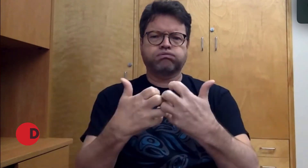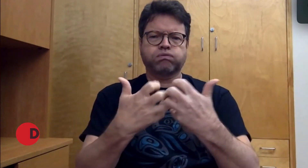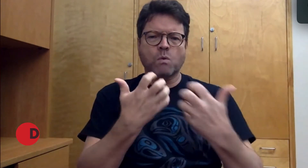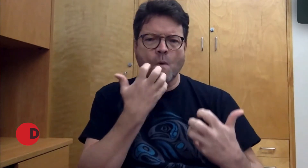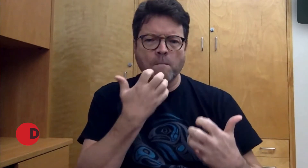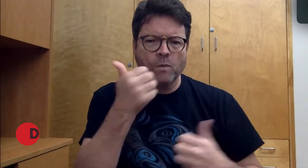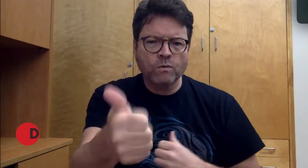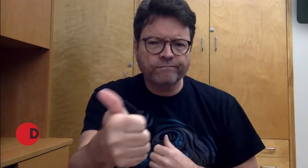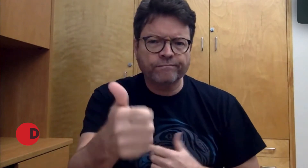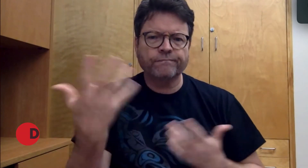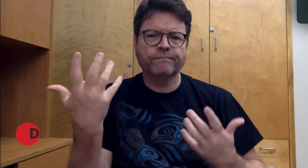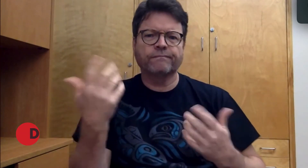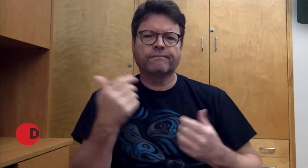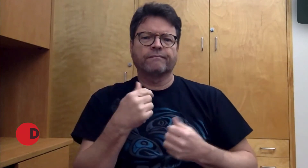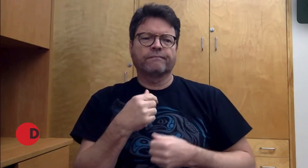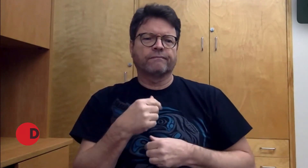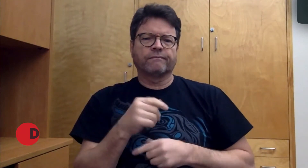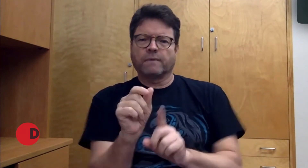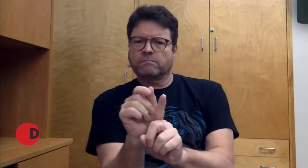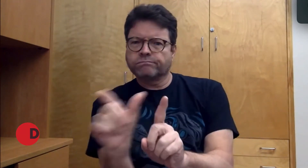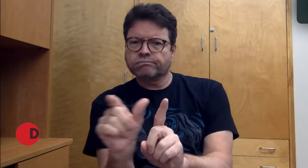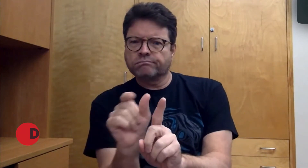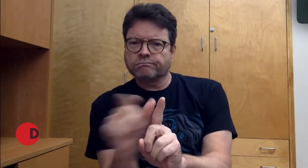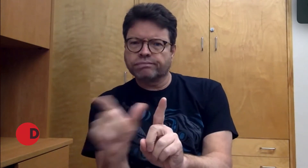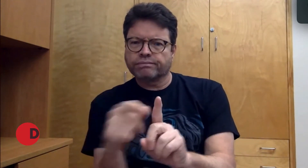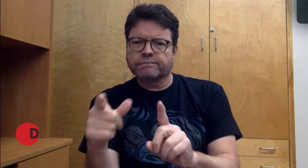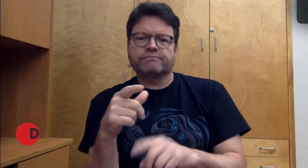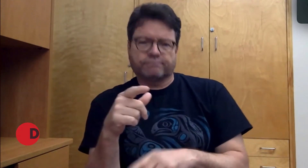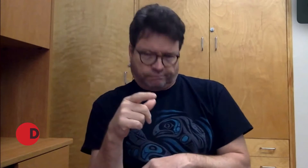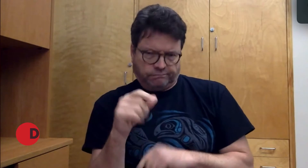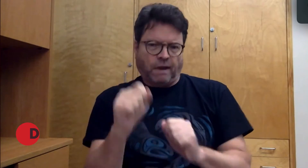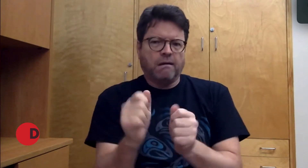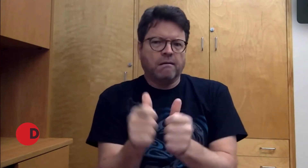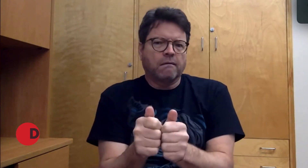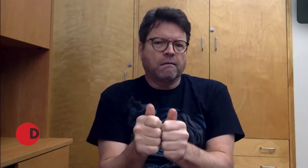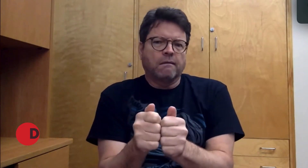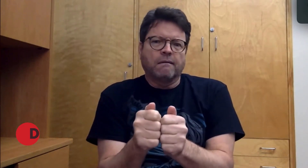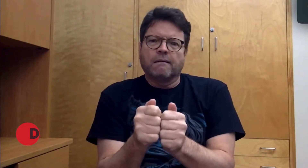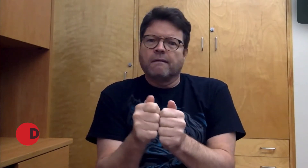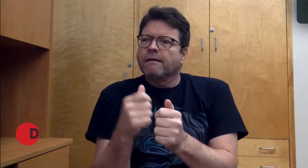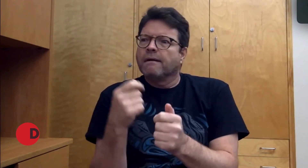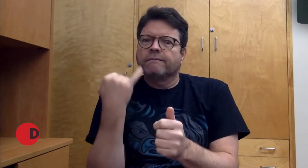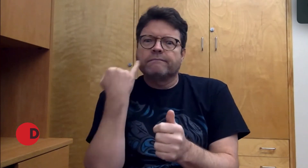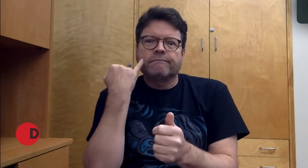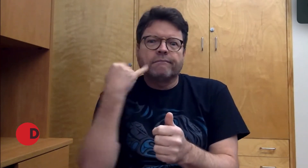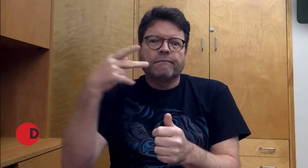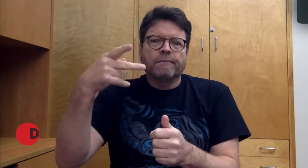you'll need to be able to turn your car on to keep yourself warm, to charge your